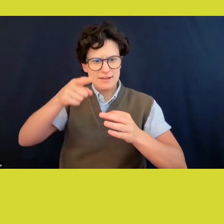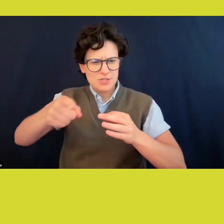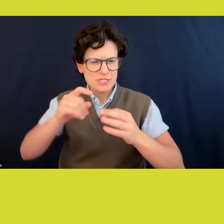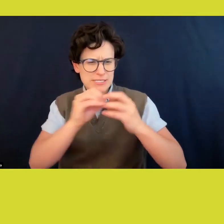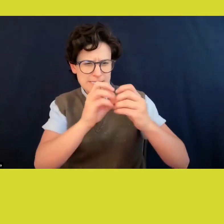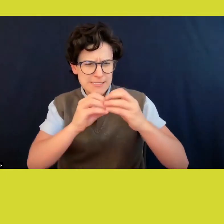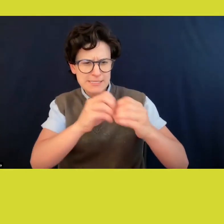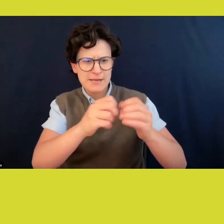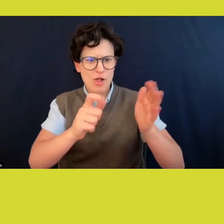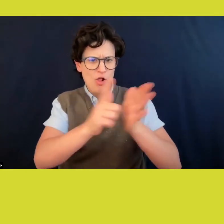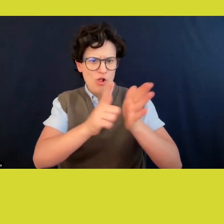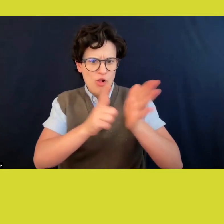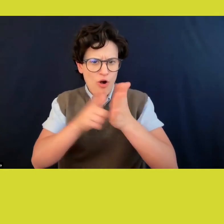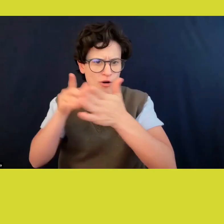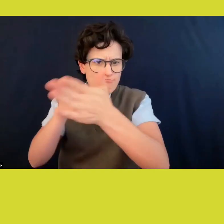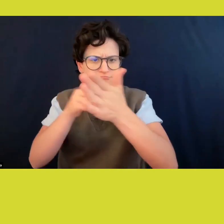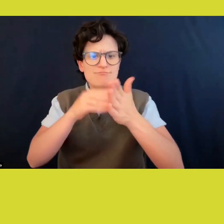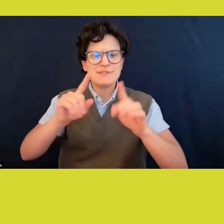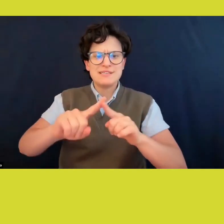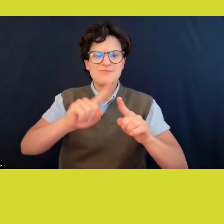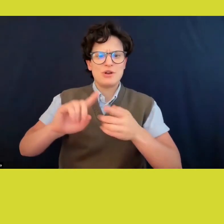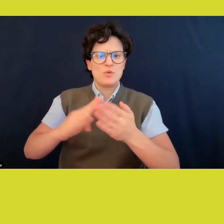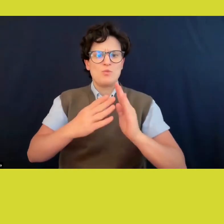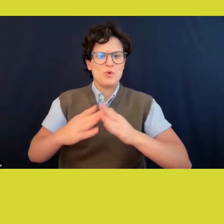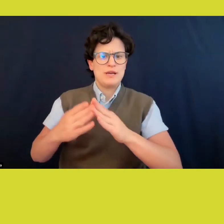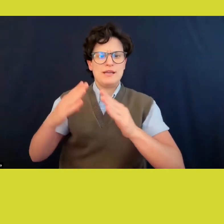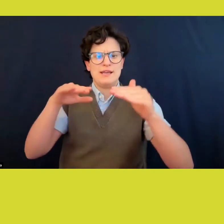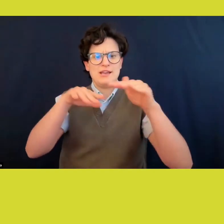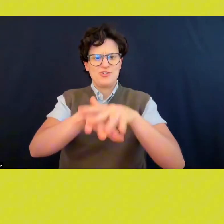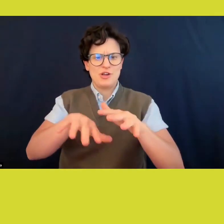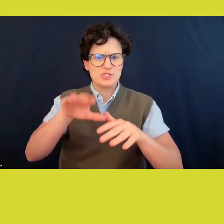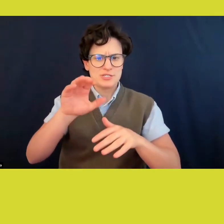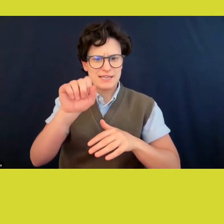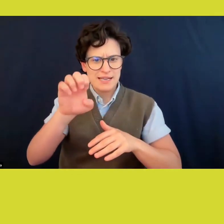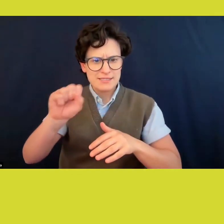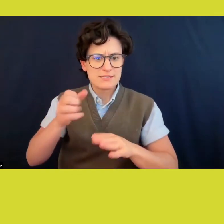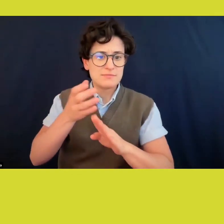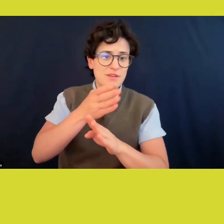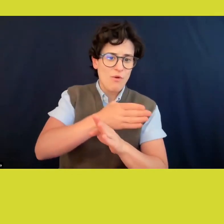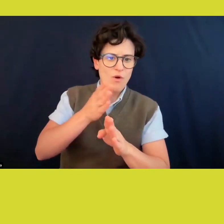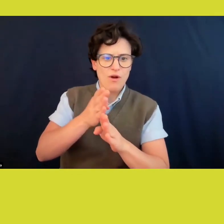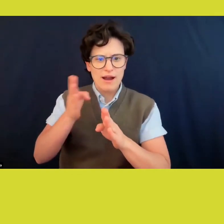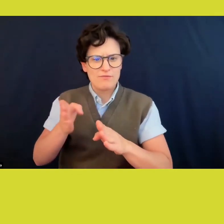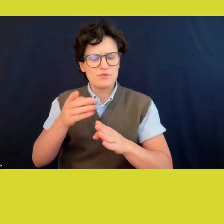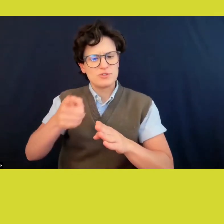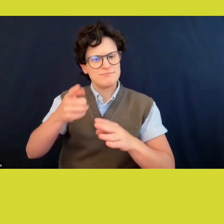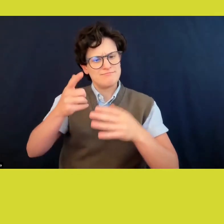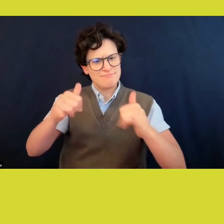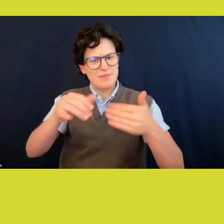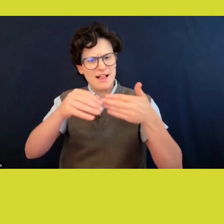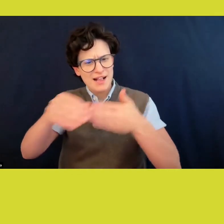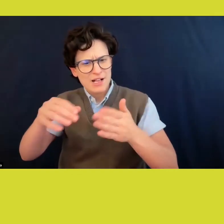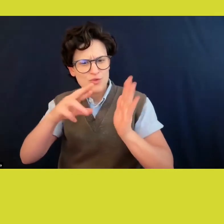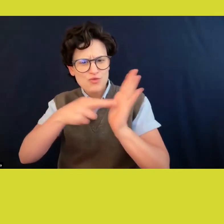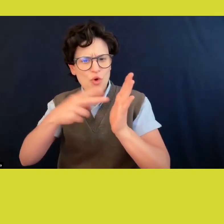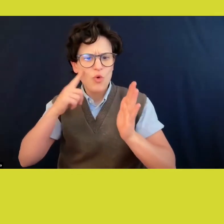Disabilities Amendments Act, among other accomplishments. We'll also be hearing from Sam Tsemberis.